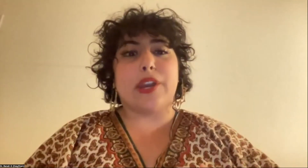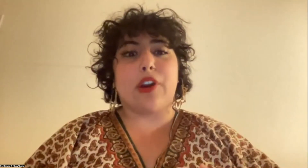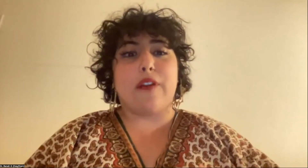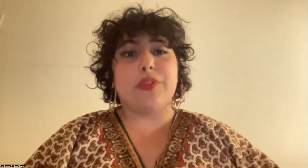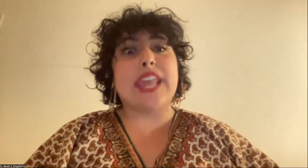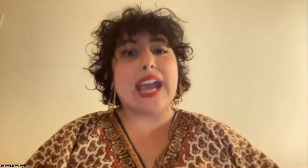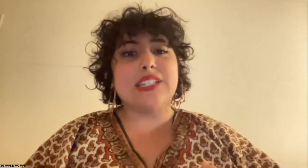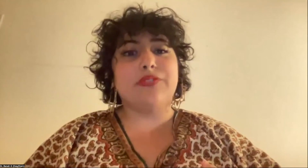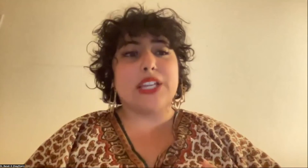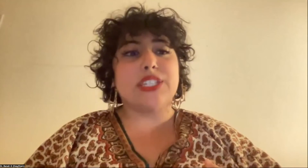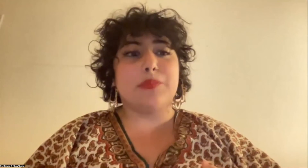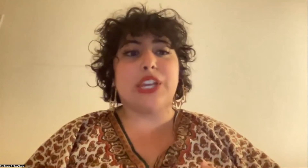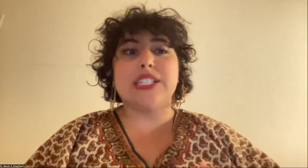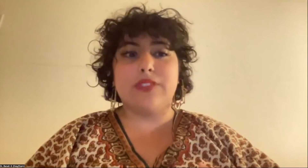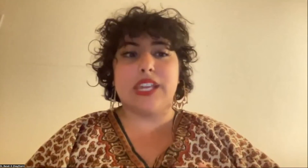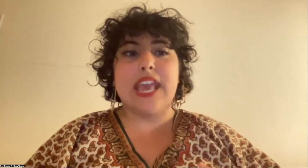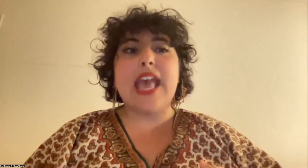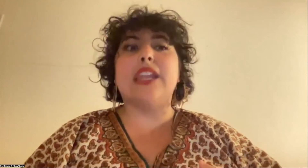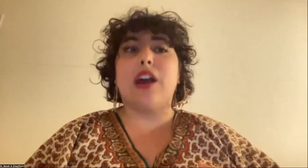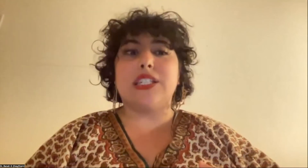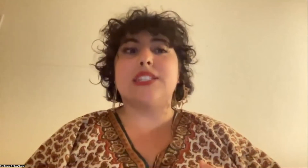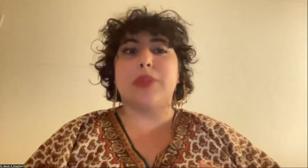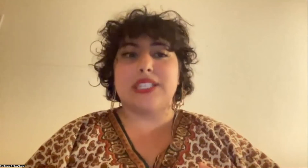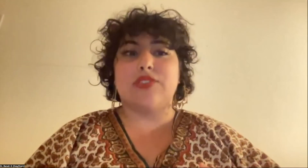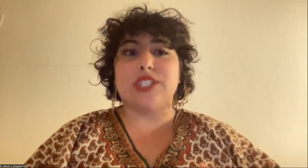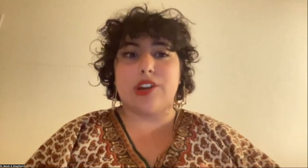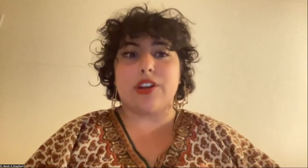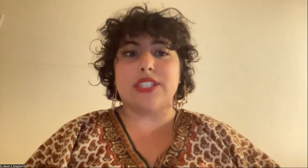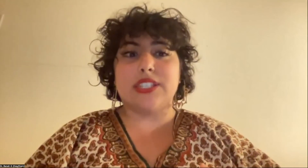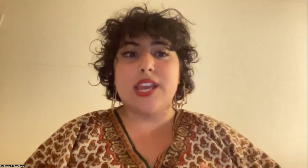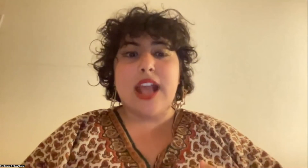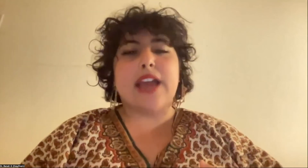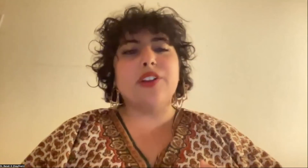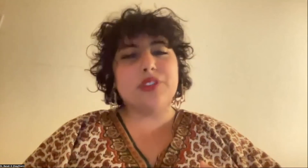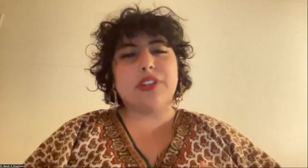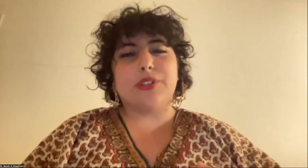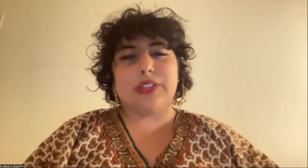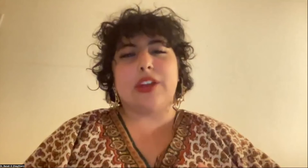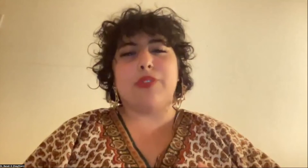better off with an active flesh subjectivity and not displaced in the stars. I also concluded that